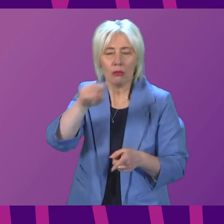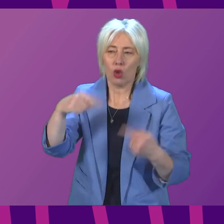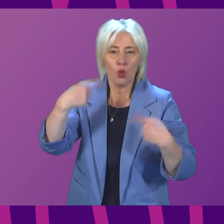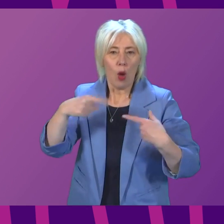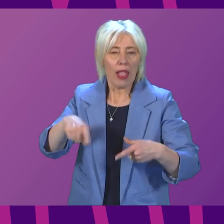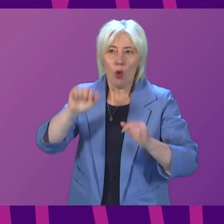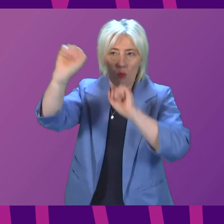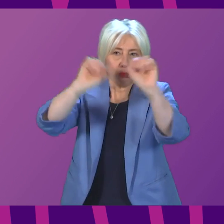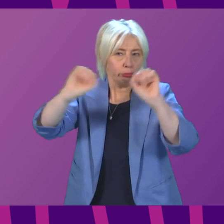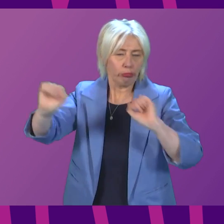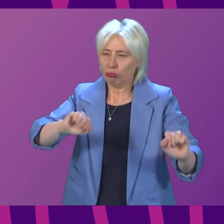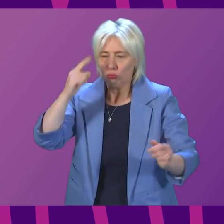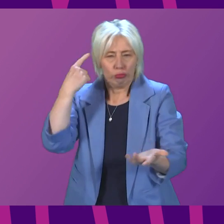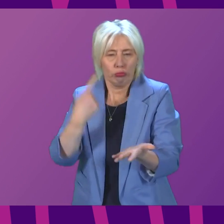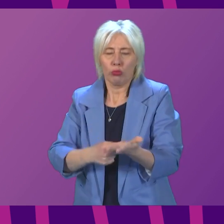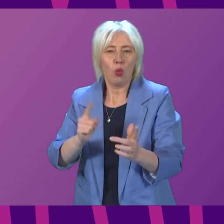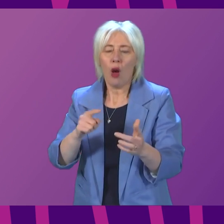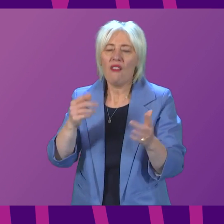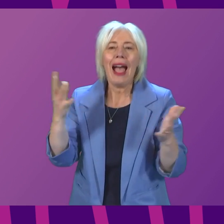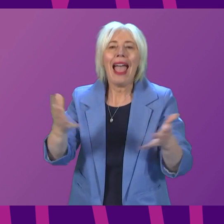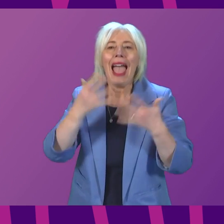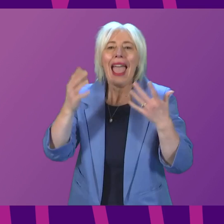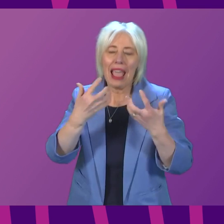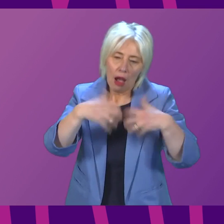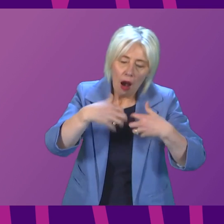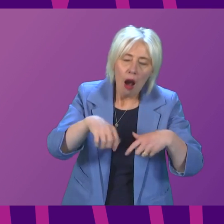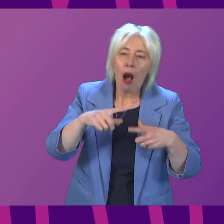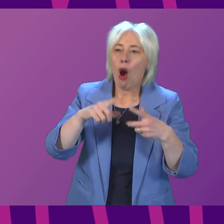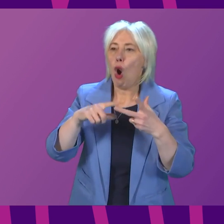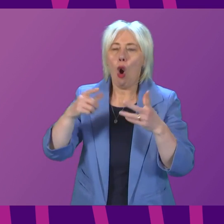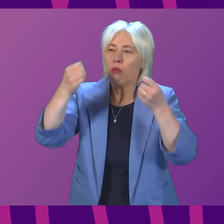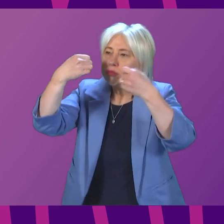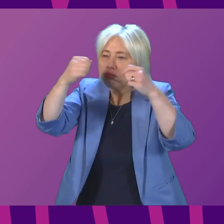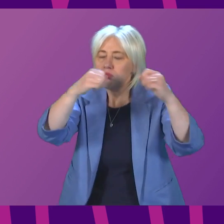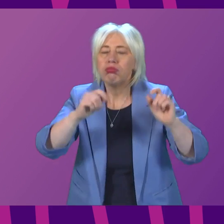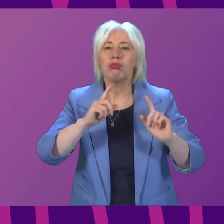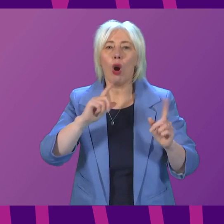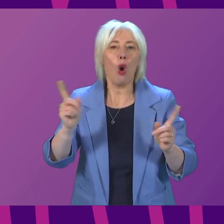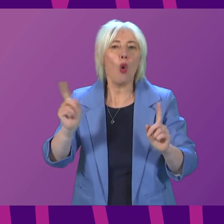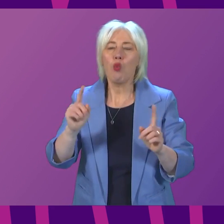whatever steps are needed—air filtration systems, mechanical ventilation or basic rectification